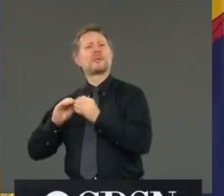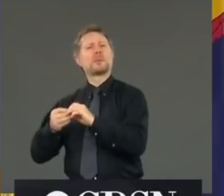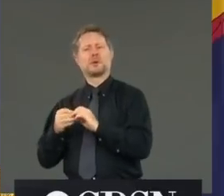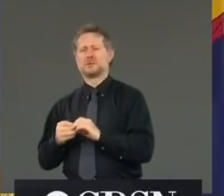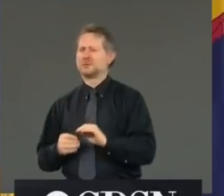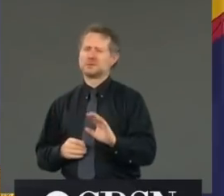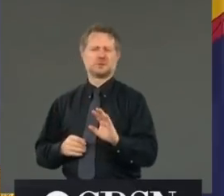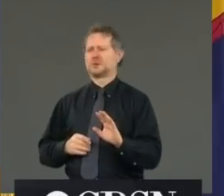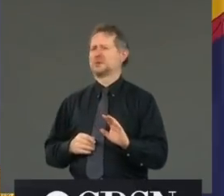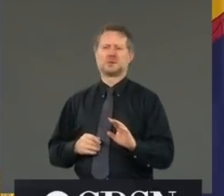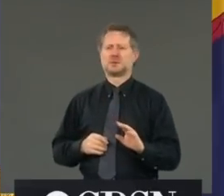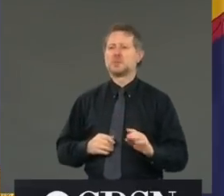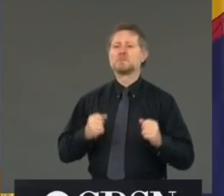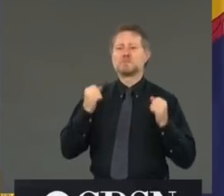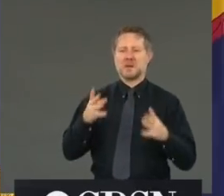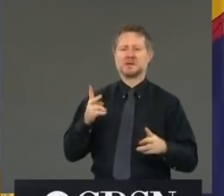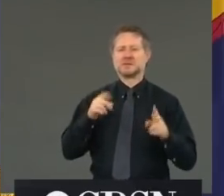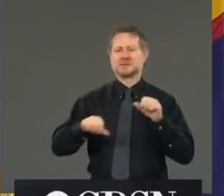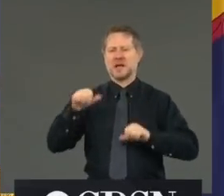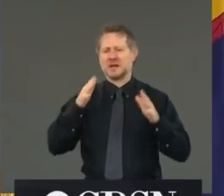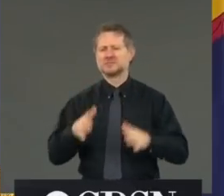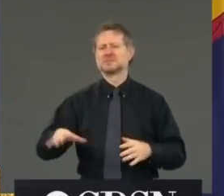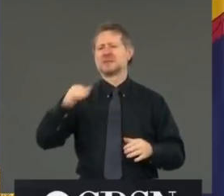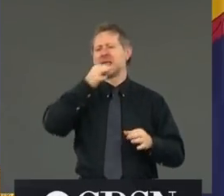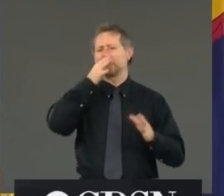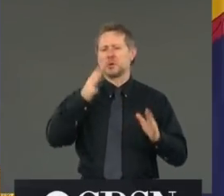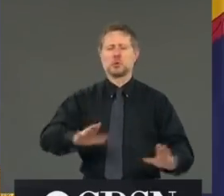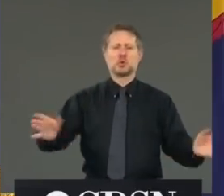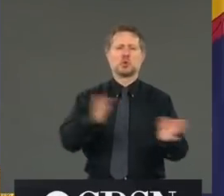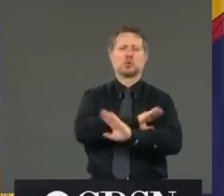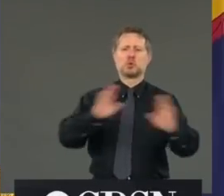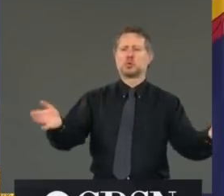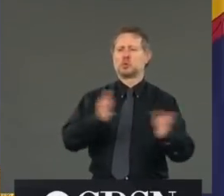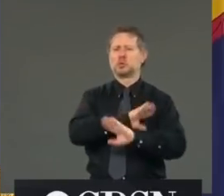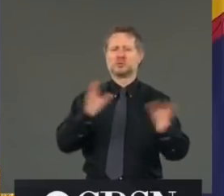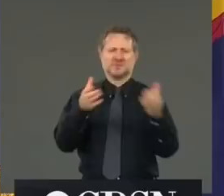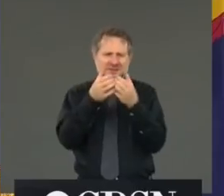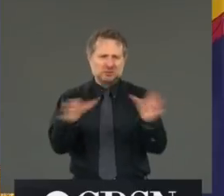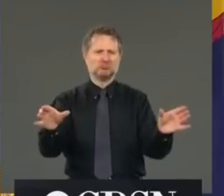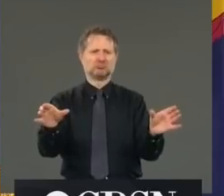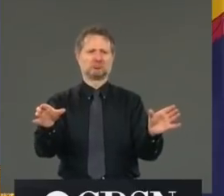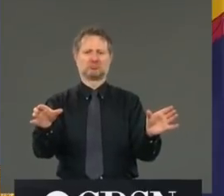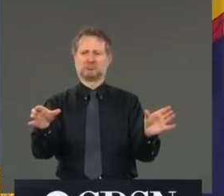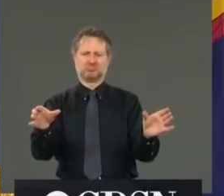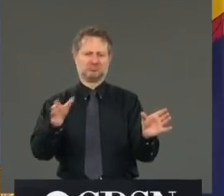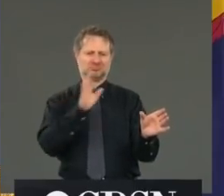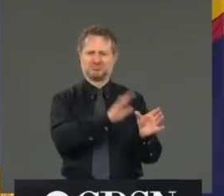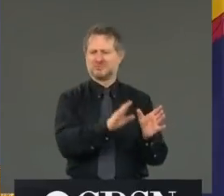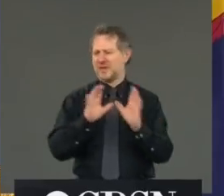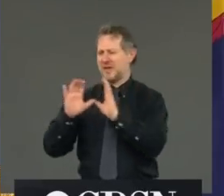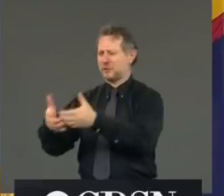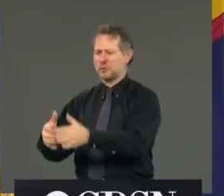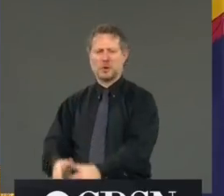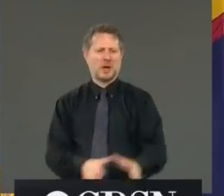PROBABLE CORONAVIRUS, TURNED OUT NOT TO BE CORONAVIRUS. THAT'S WHY THEY CALL THEM PROBABLE. YOUR QUESTION SAYS, WELL, JUST PUT THEM TOGETHER.